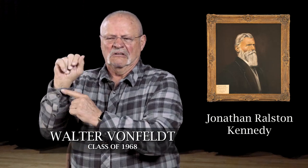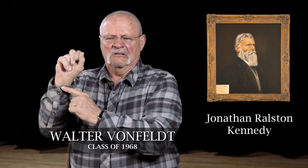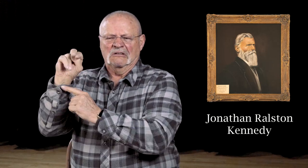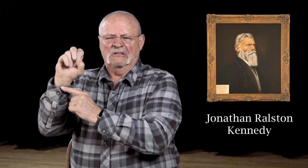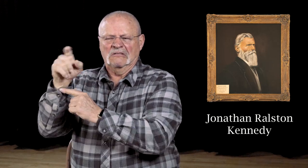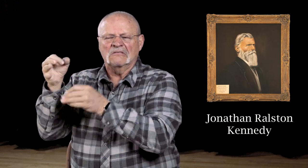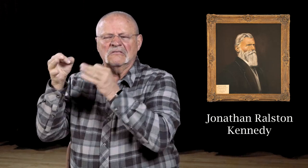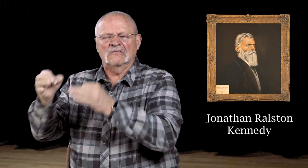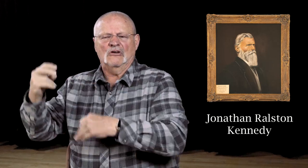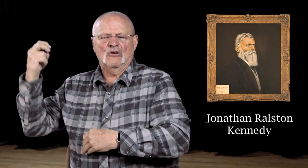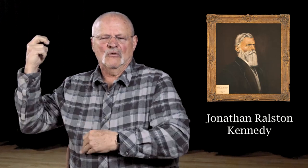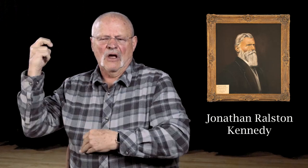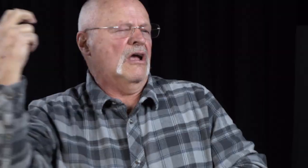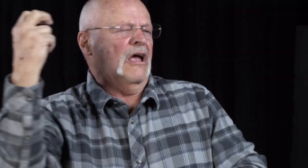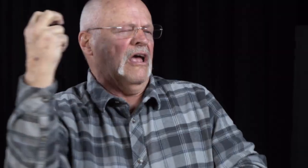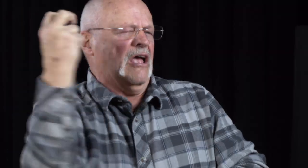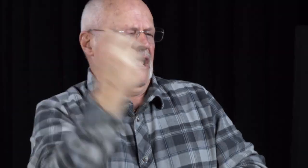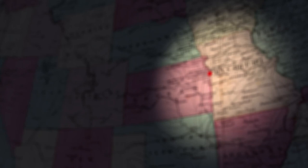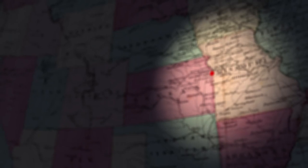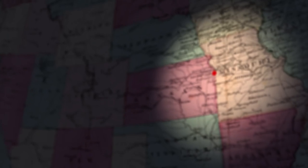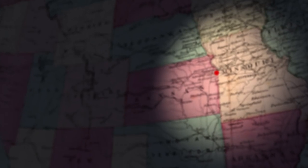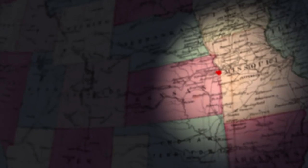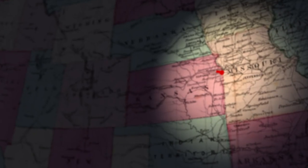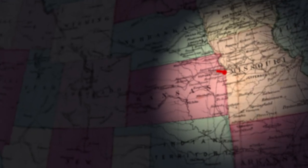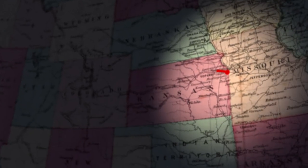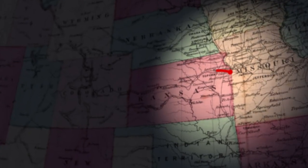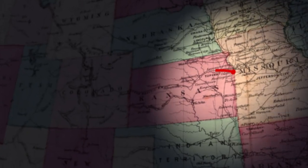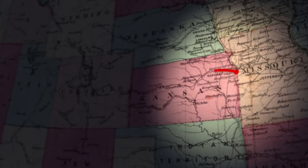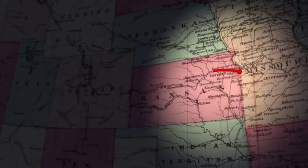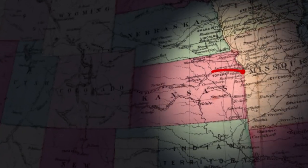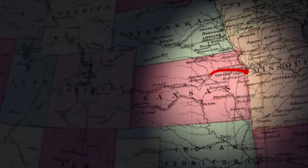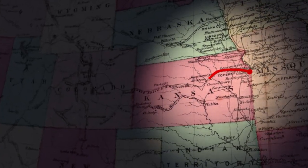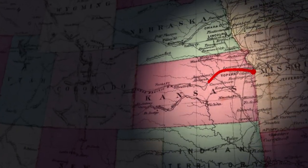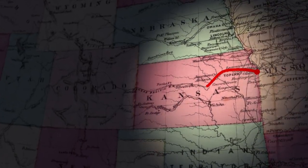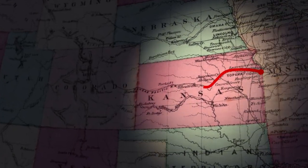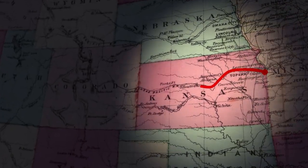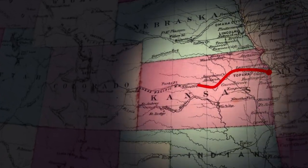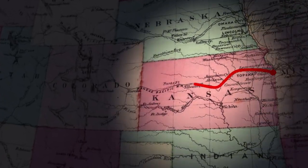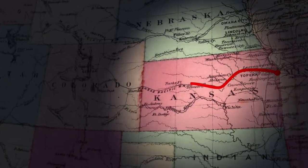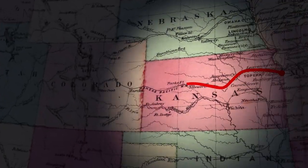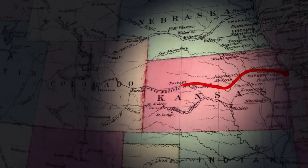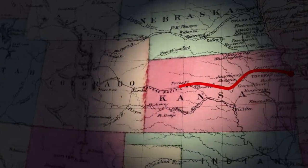left their home in Kansas and traveled West.